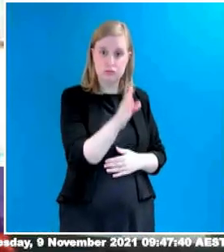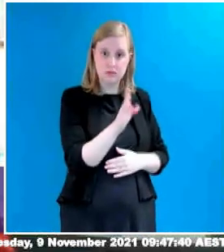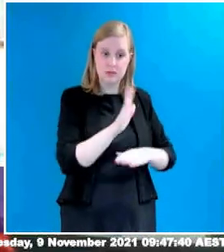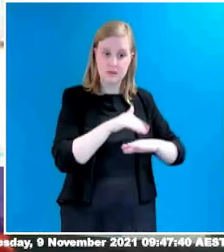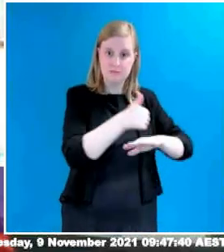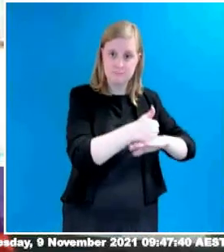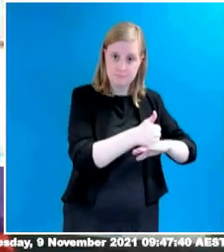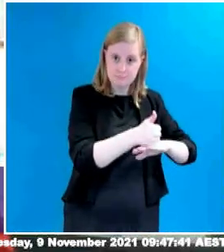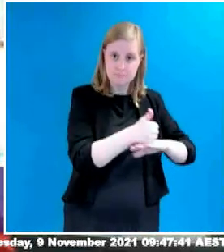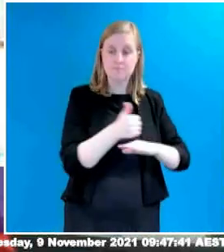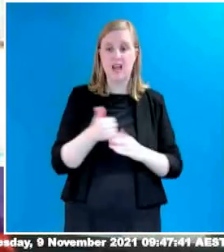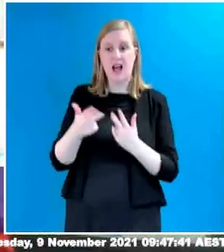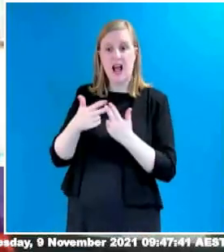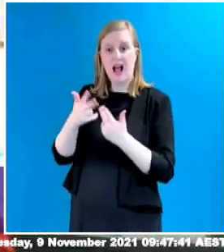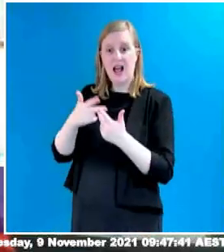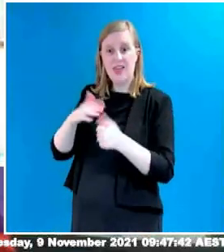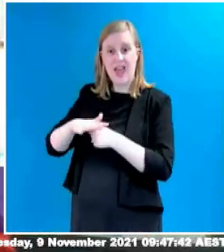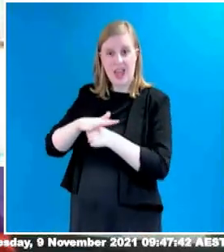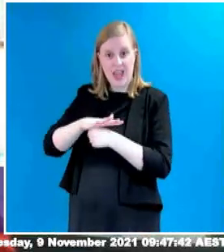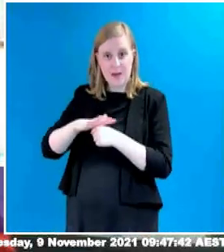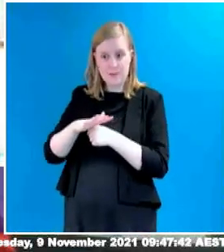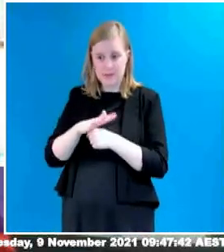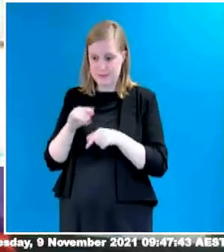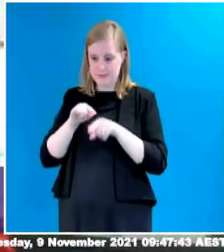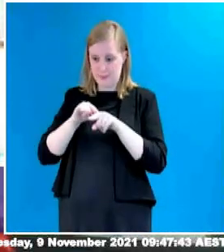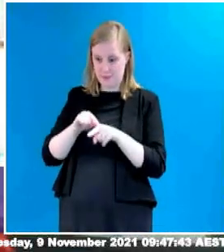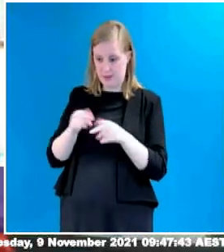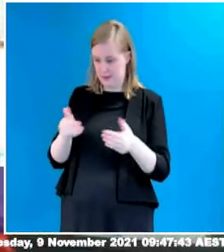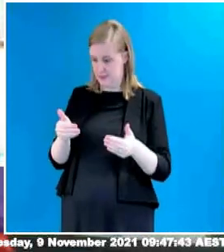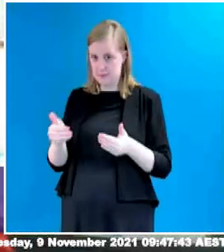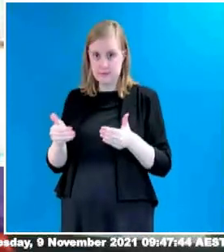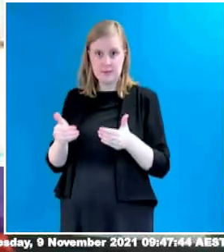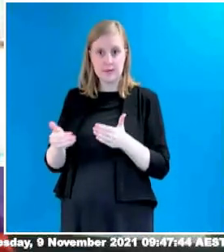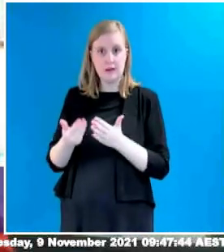you don't backslide, which is the principle we have been operating on.